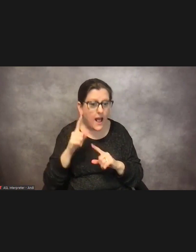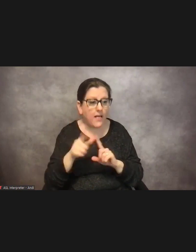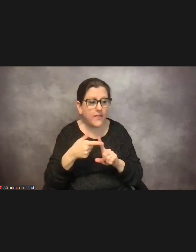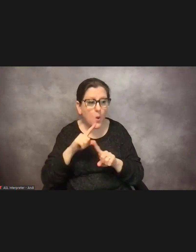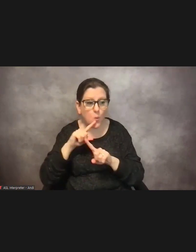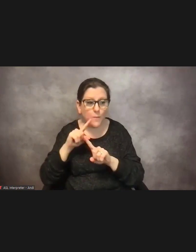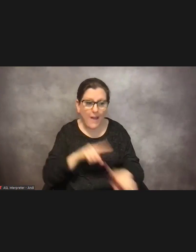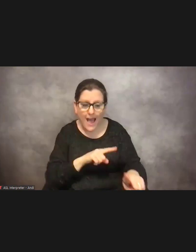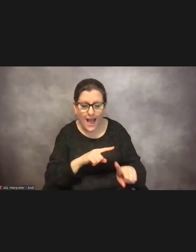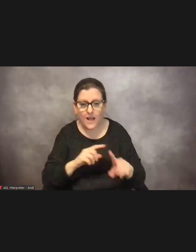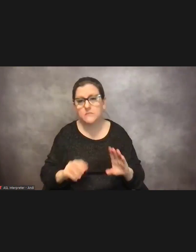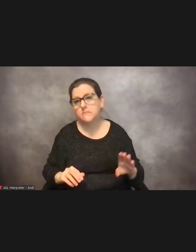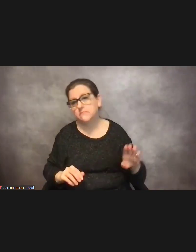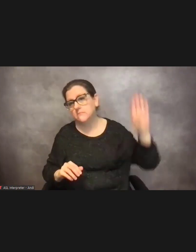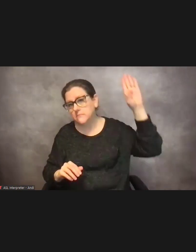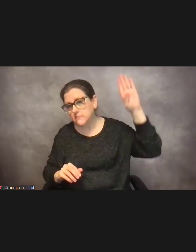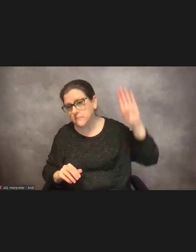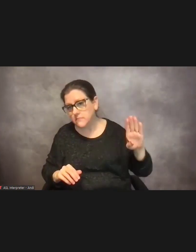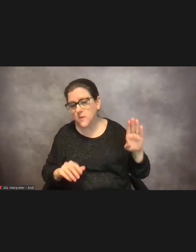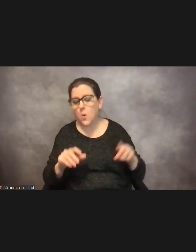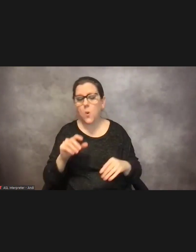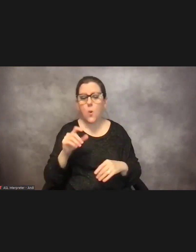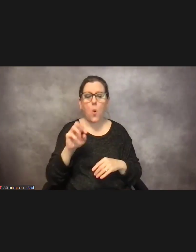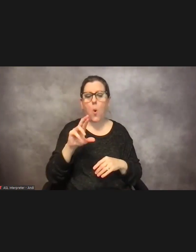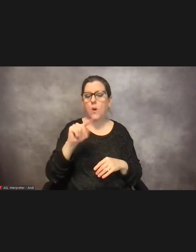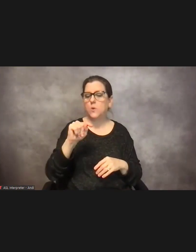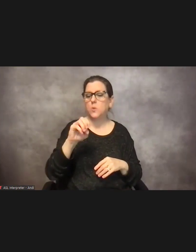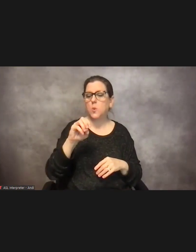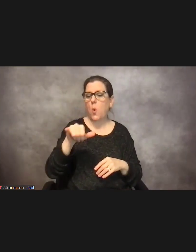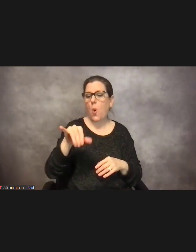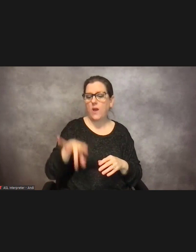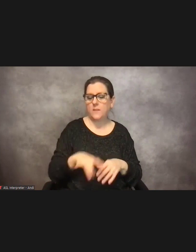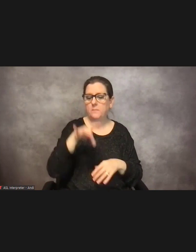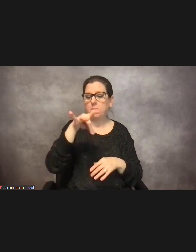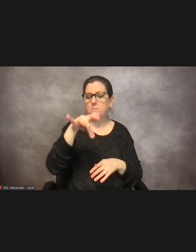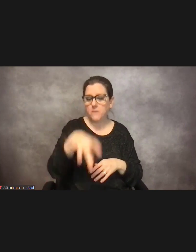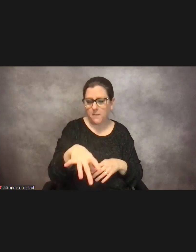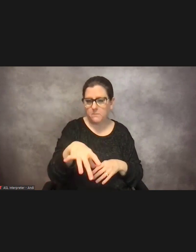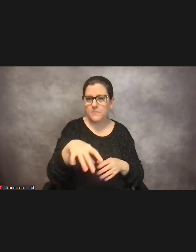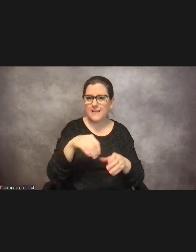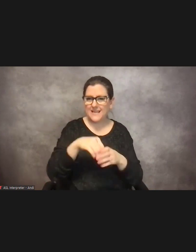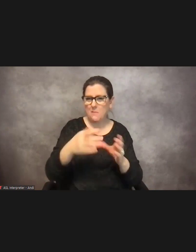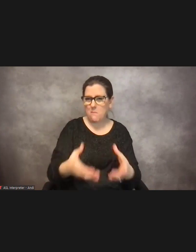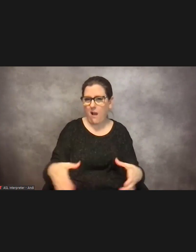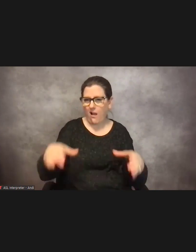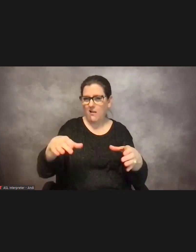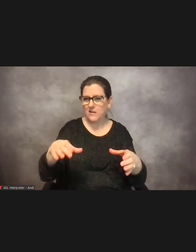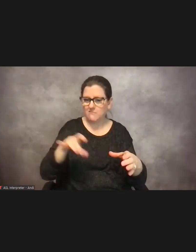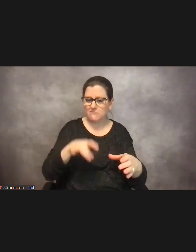raising a hand or placing a toy in a bucket, a game like that.